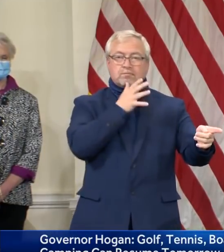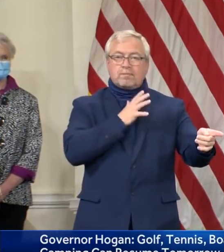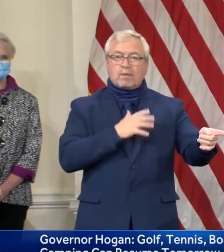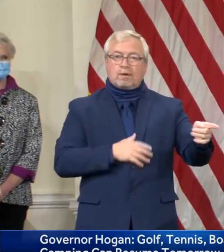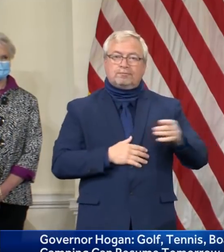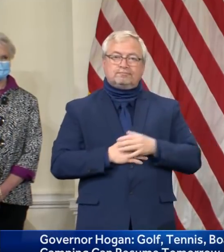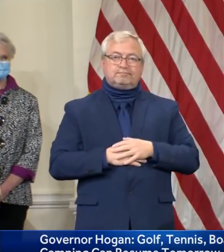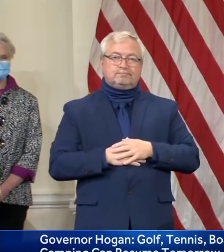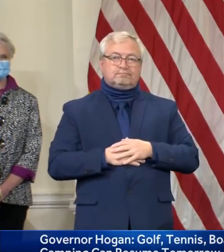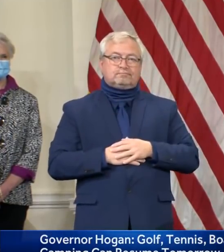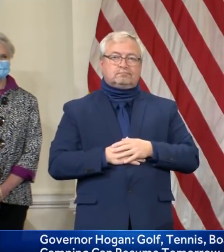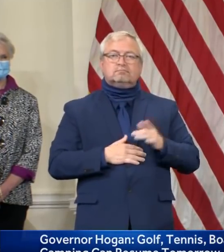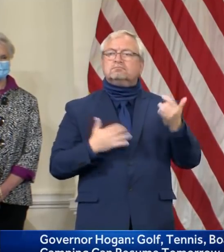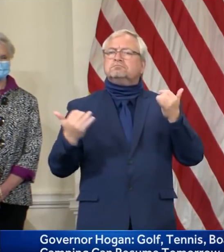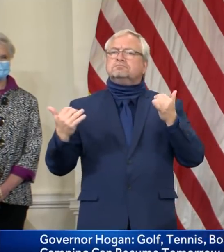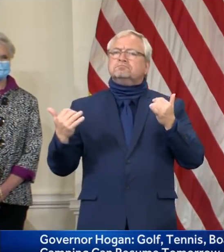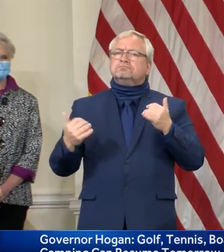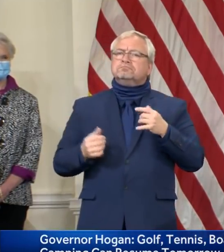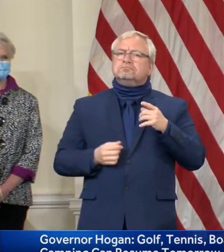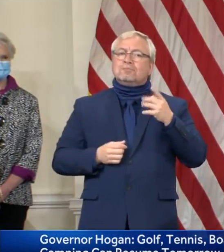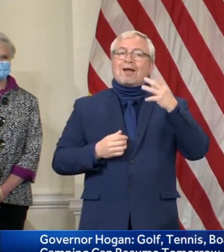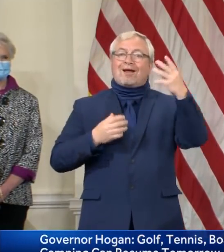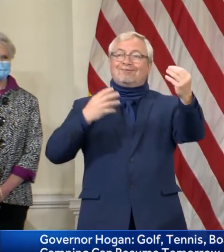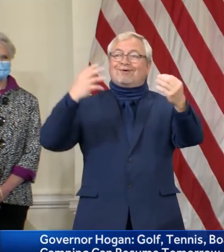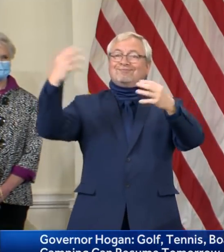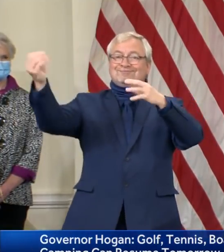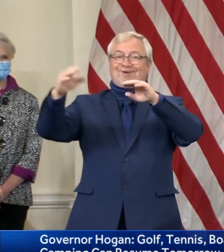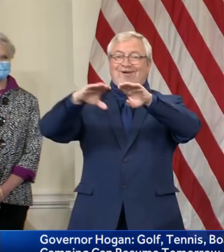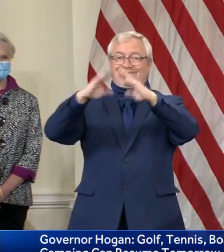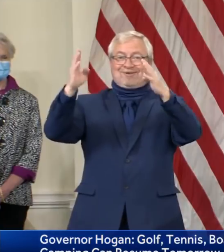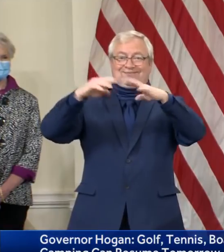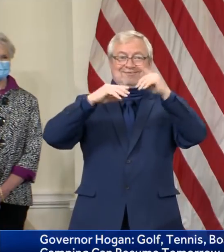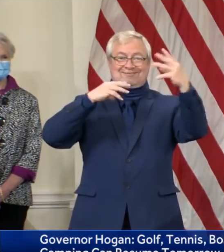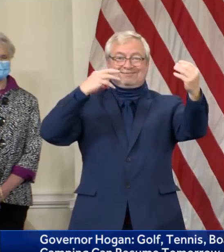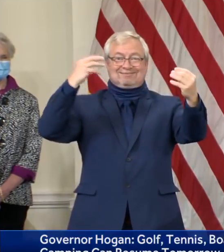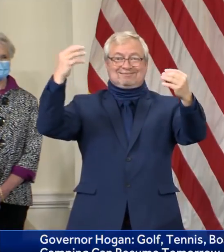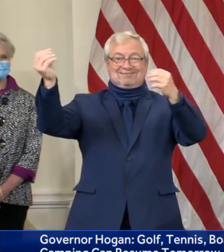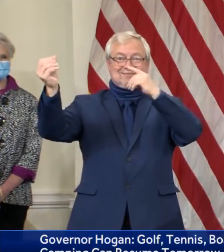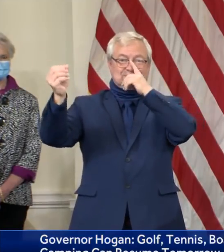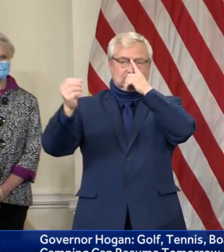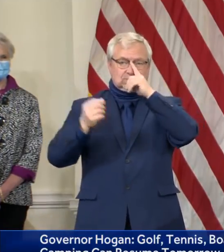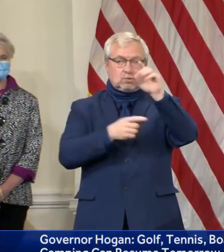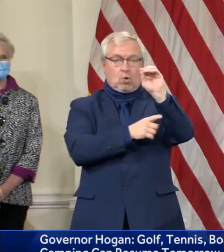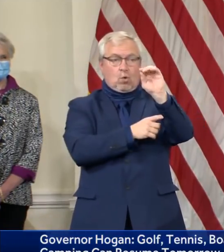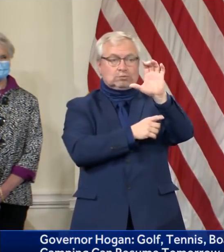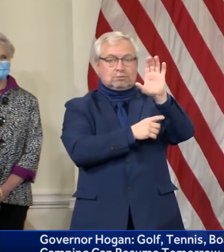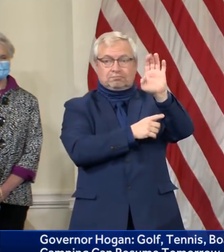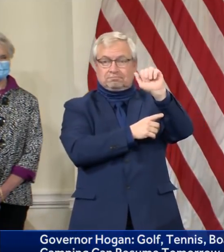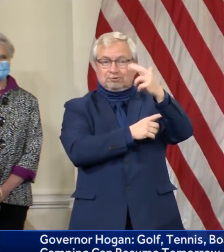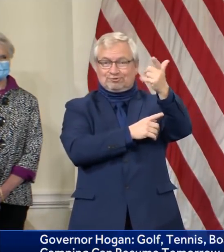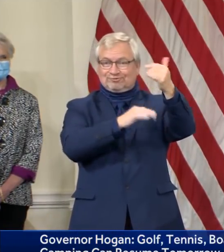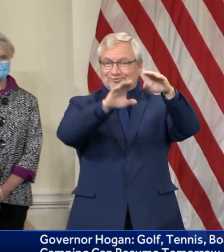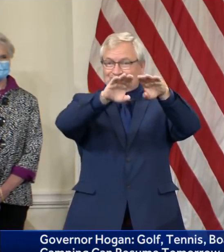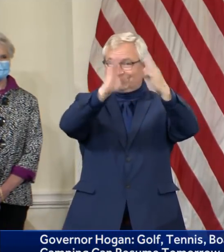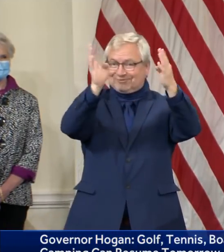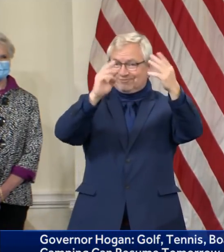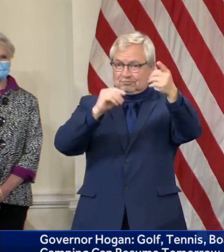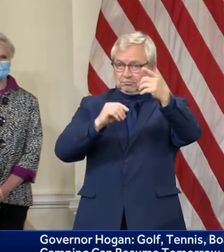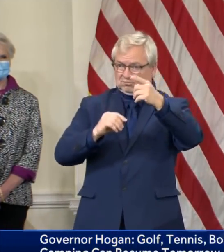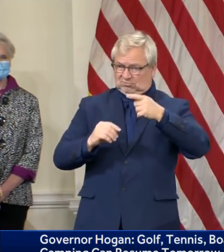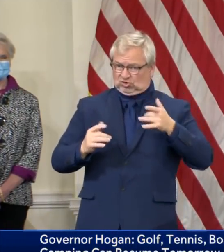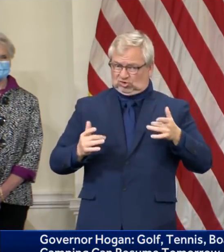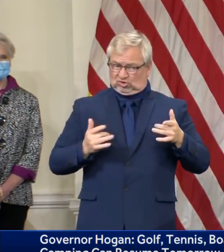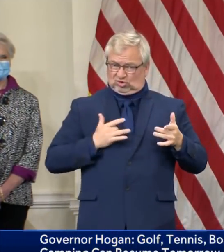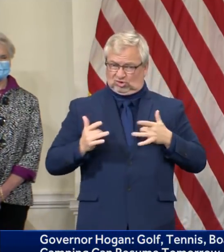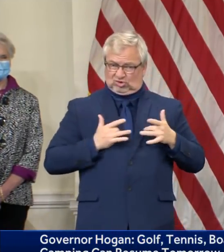WE WILL BE THERE AND WE WILL BE READY.